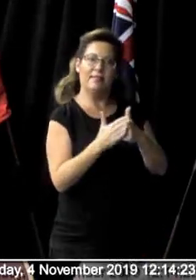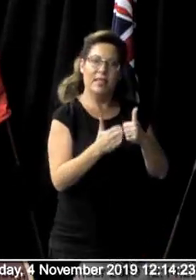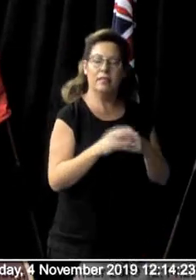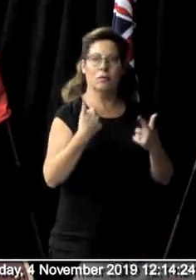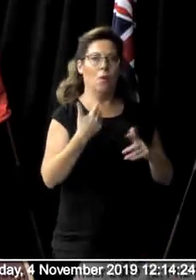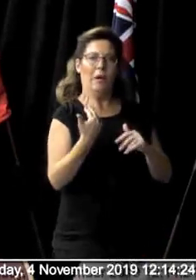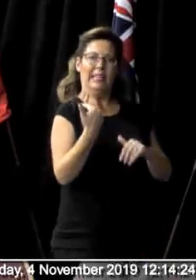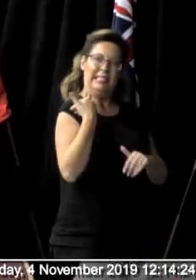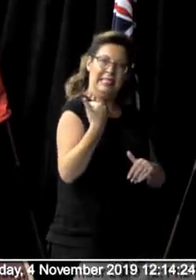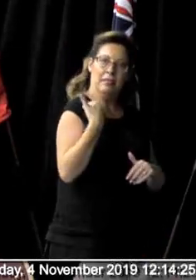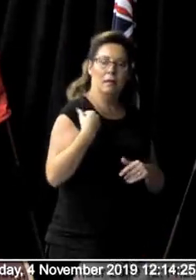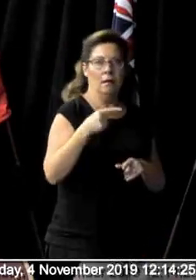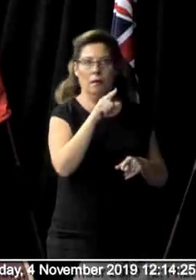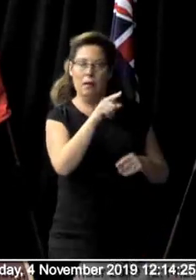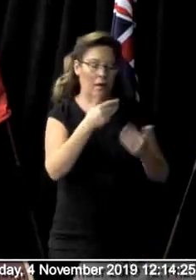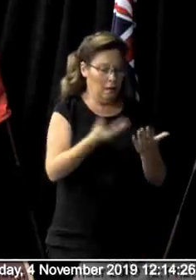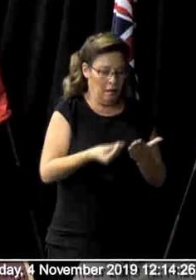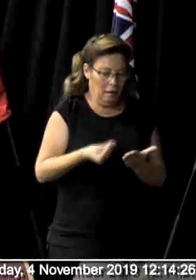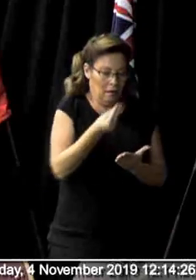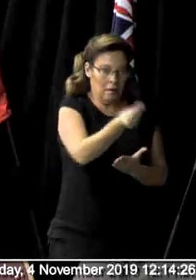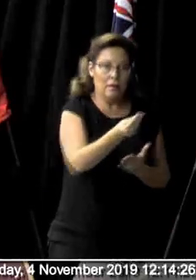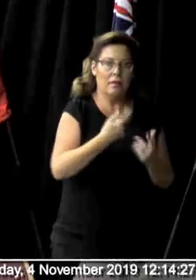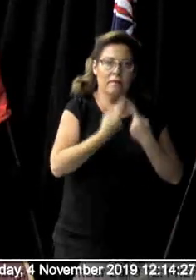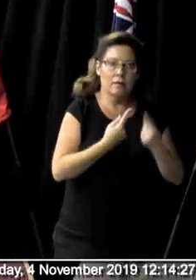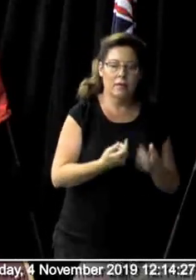Just getting permission forms to go to swimming lessons,